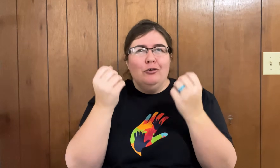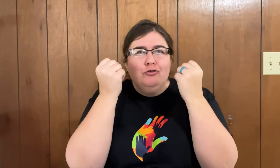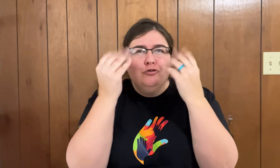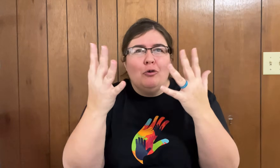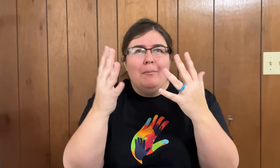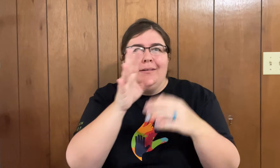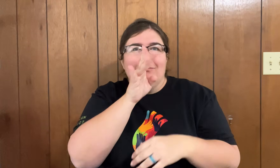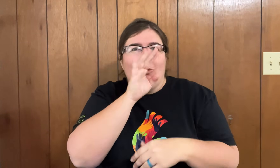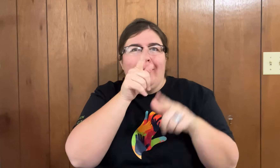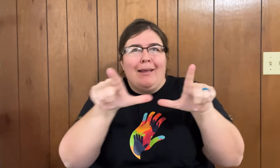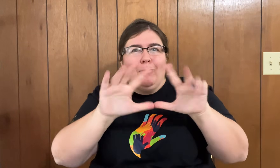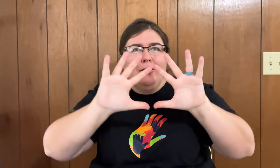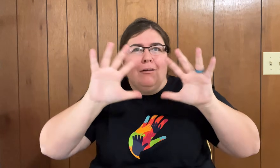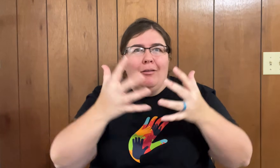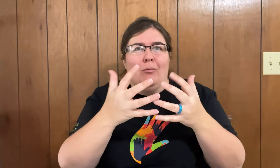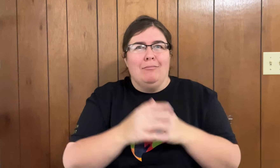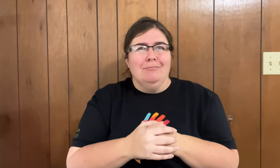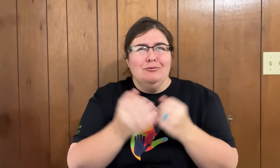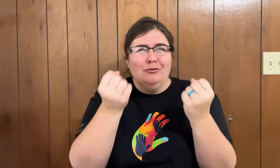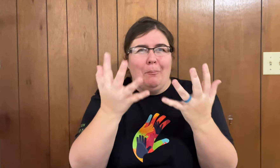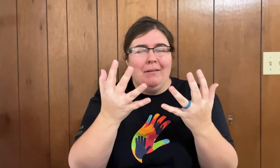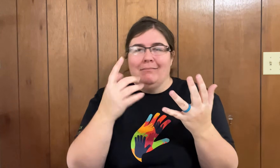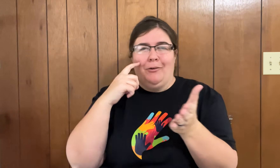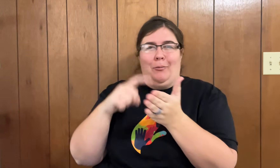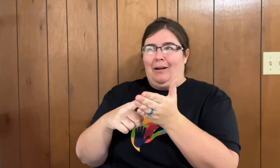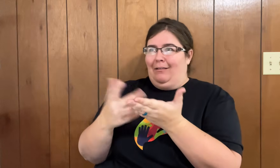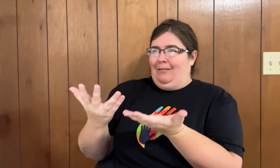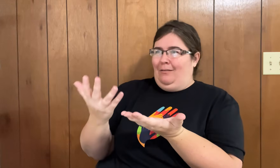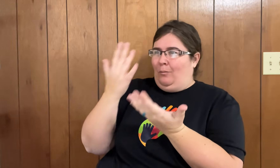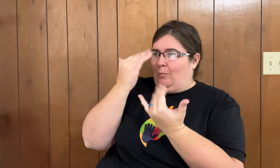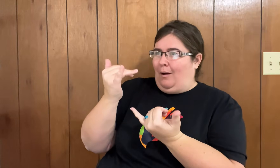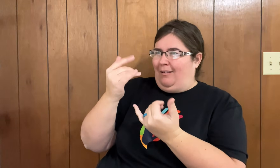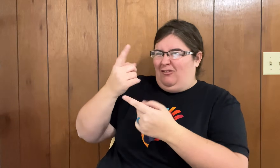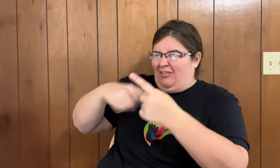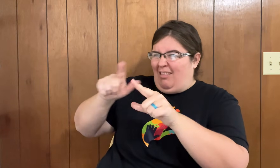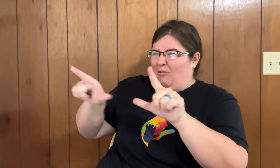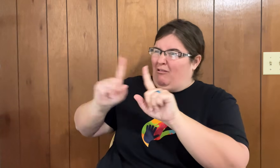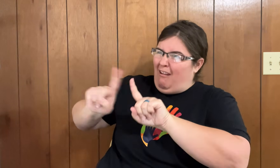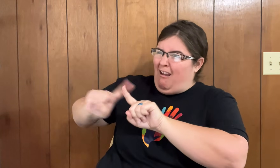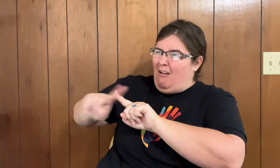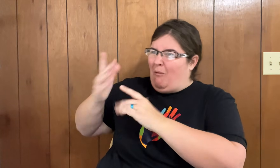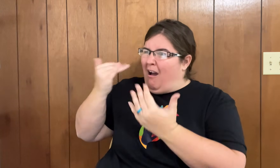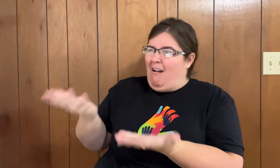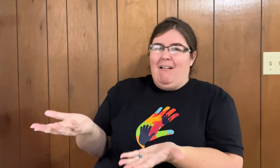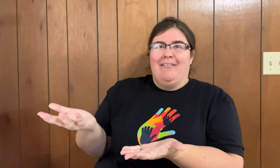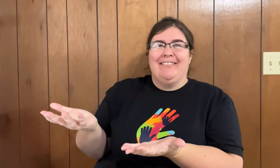not recognizing that there are thousands of spoken sign languages around the world. They think, "why do they have so many sign languages?"